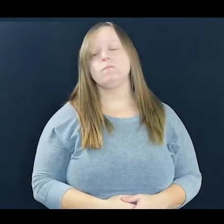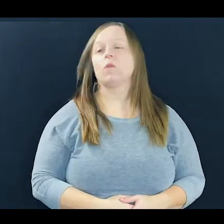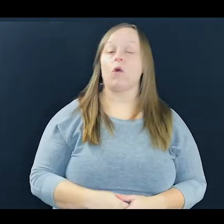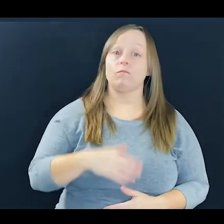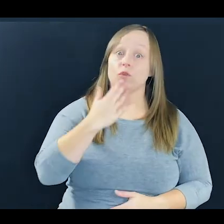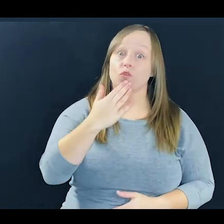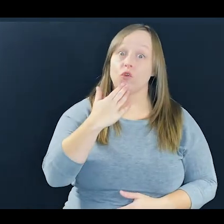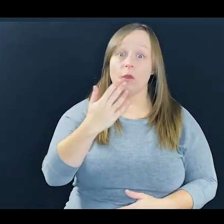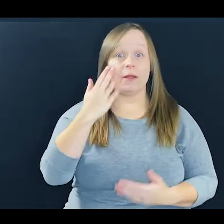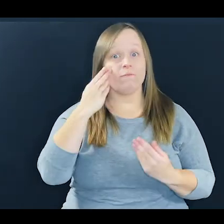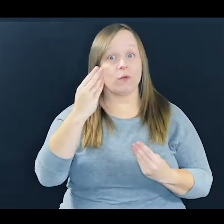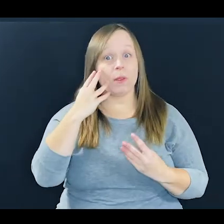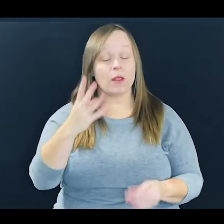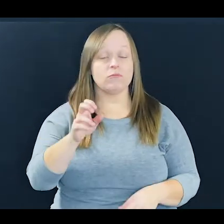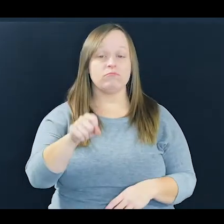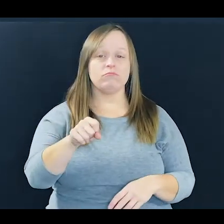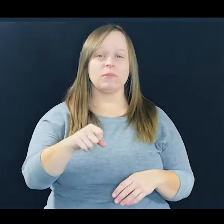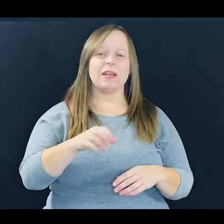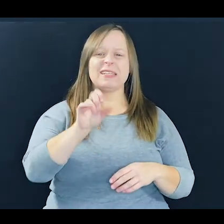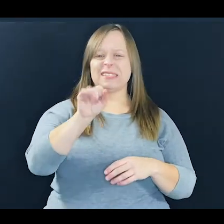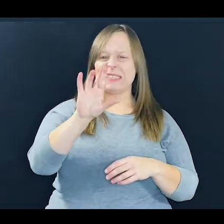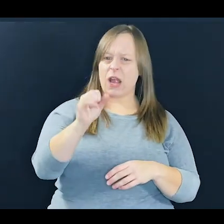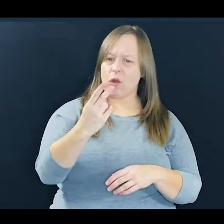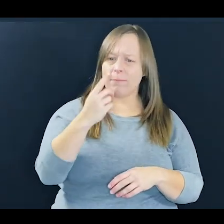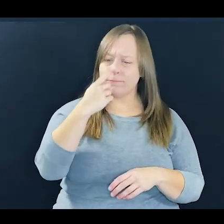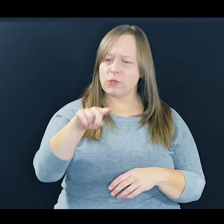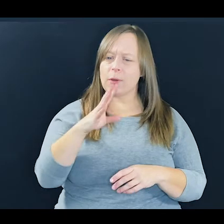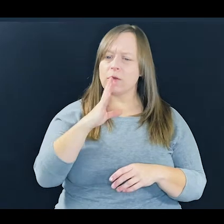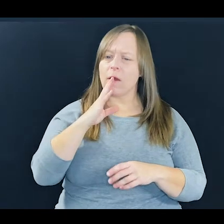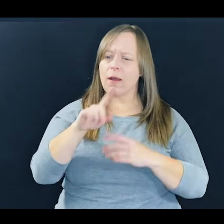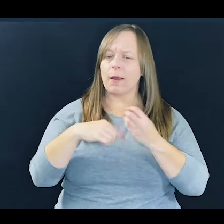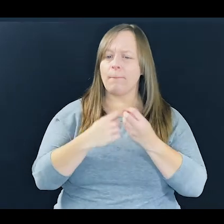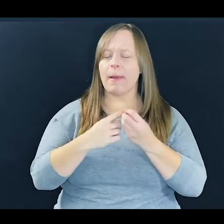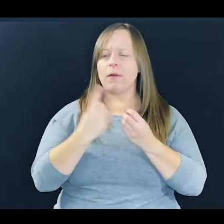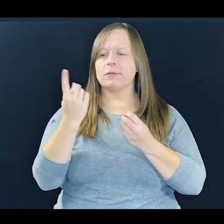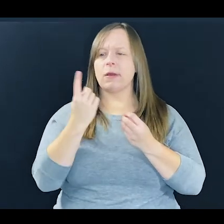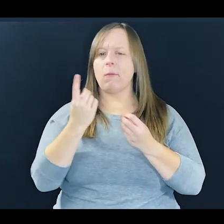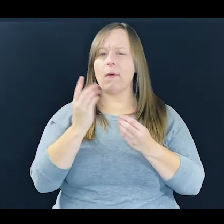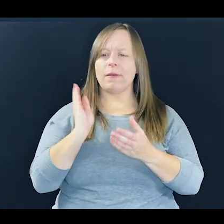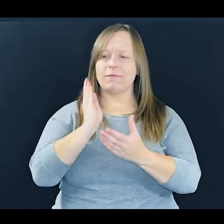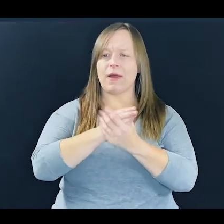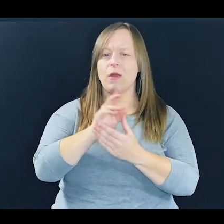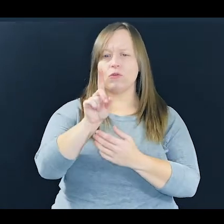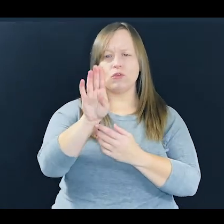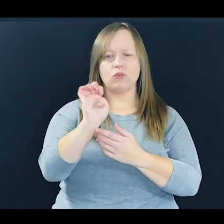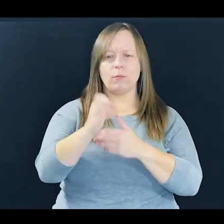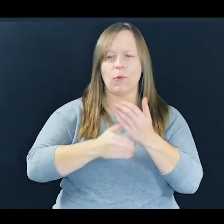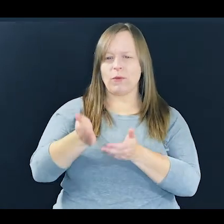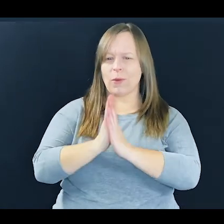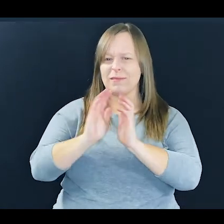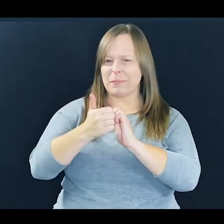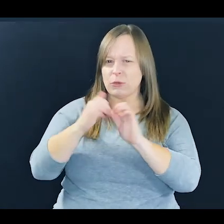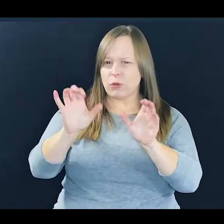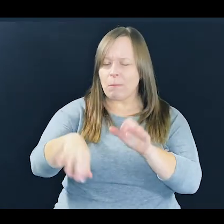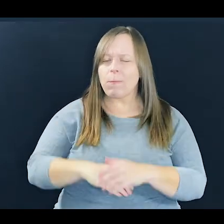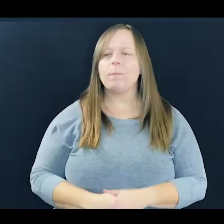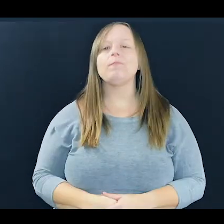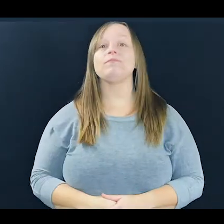That's really great information. And Sarah, talk to us about how someone would file a due process request form.